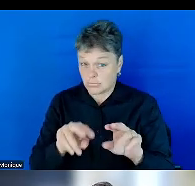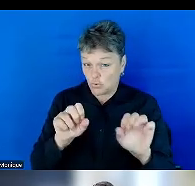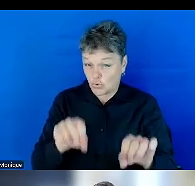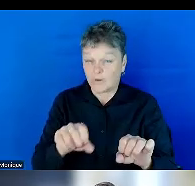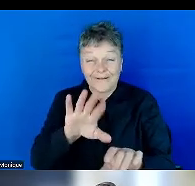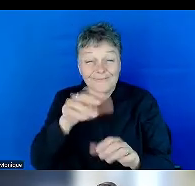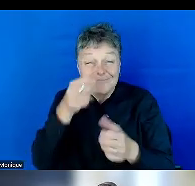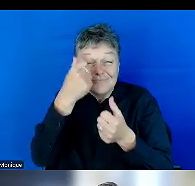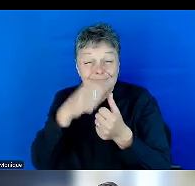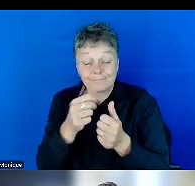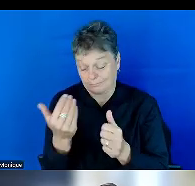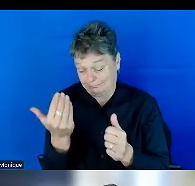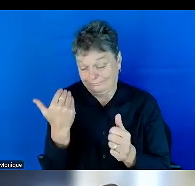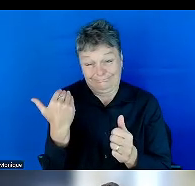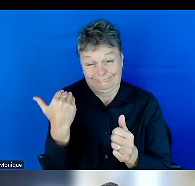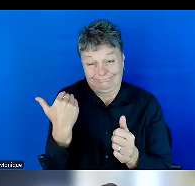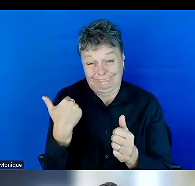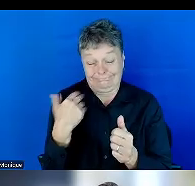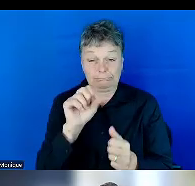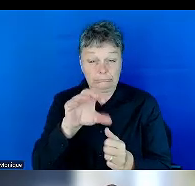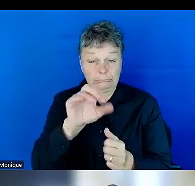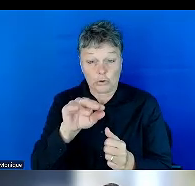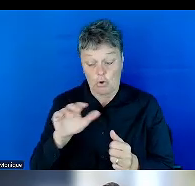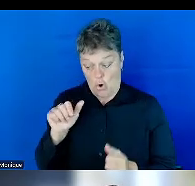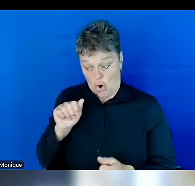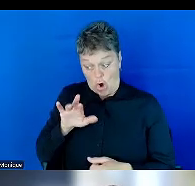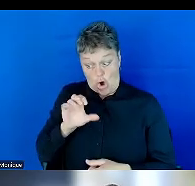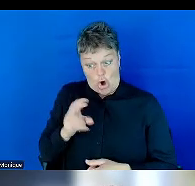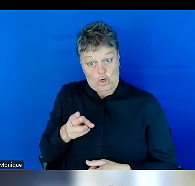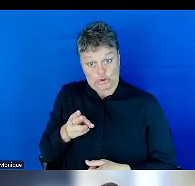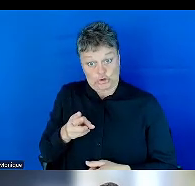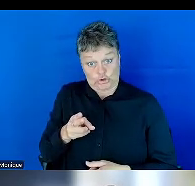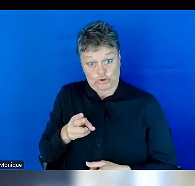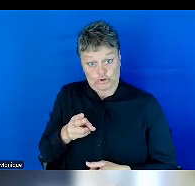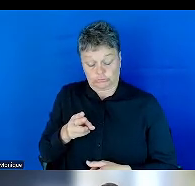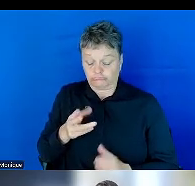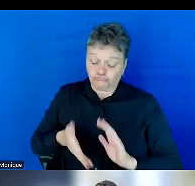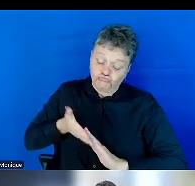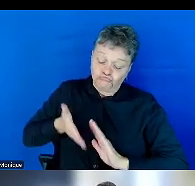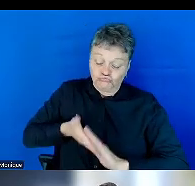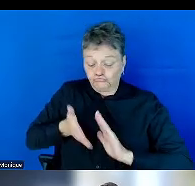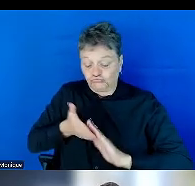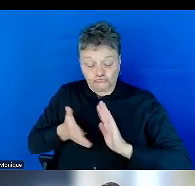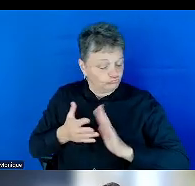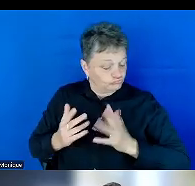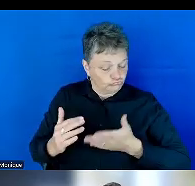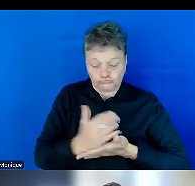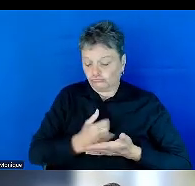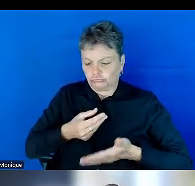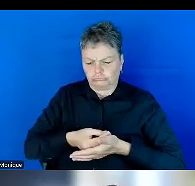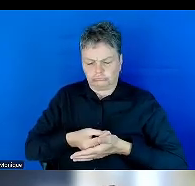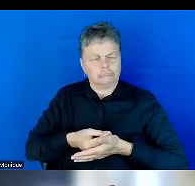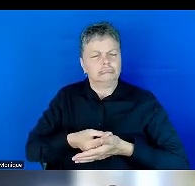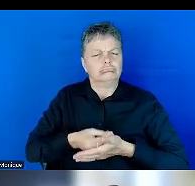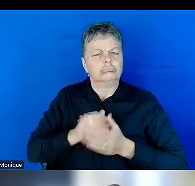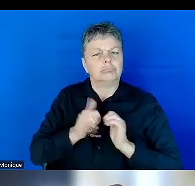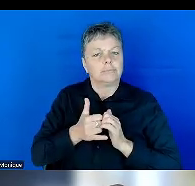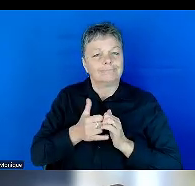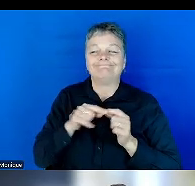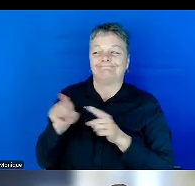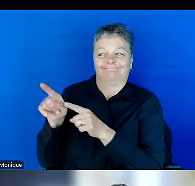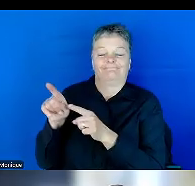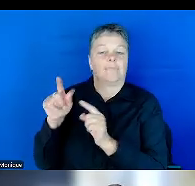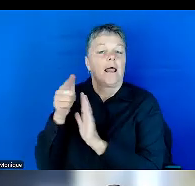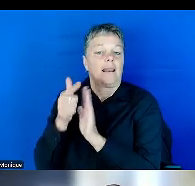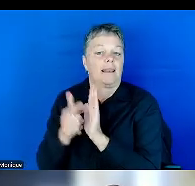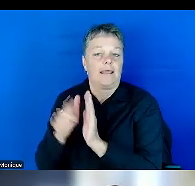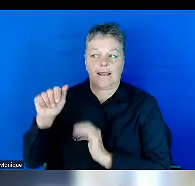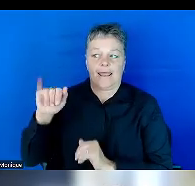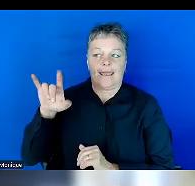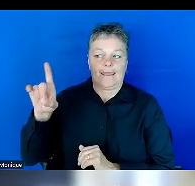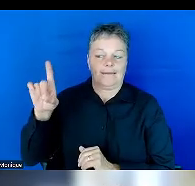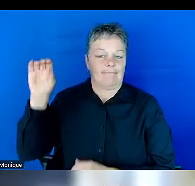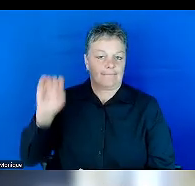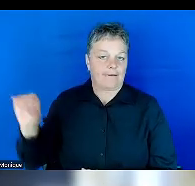um ARCH is funded or primarily funded by legal aid Ontario and because of that when we are